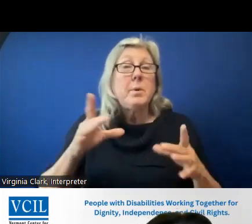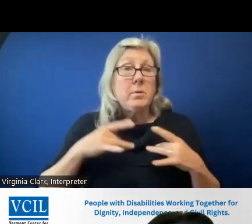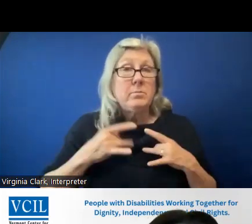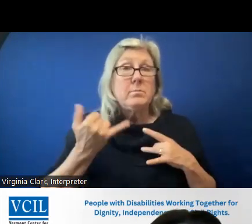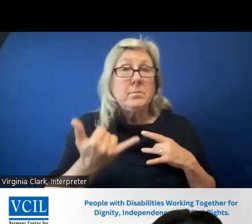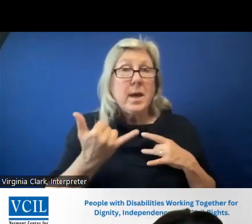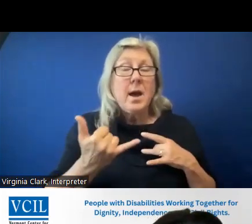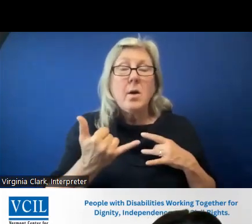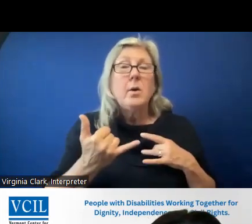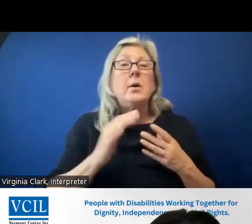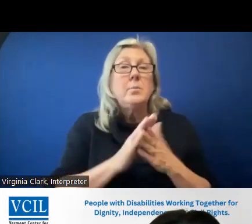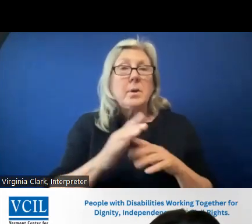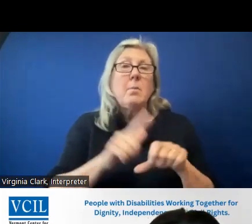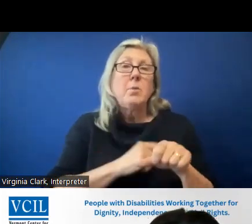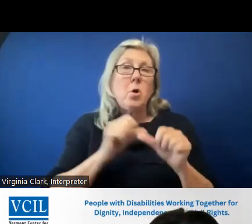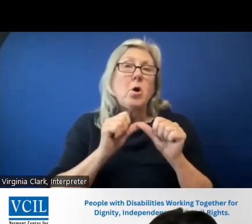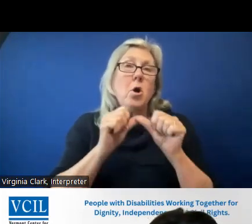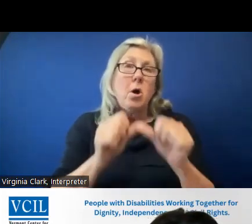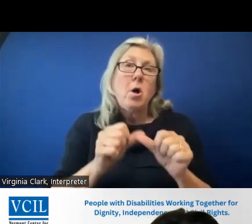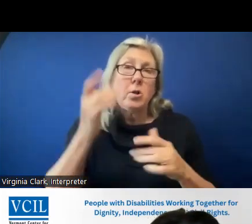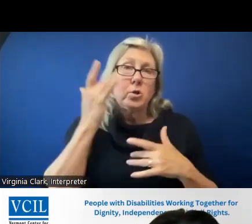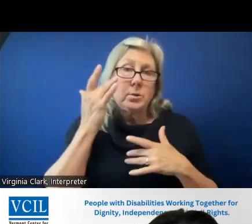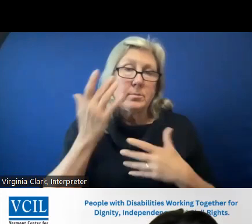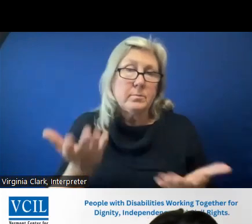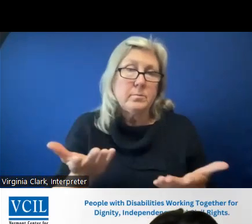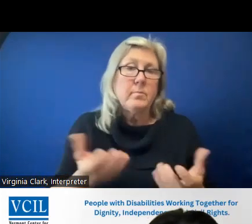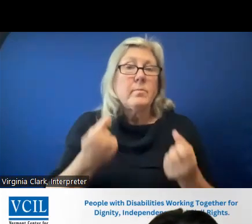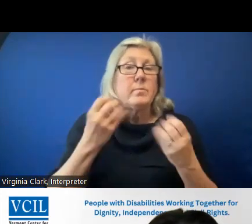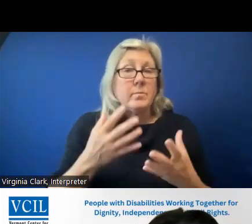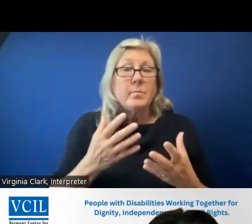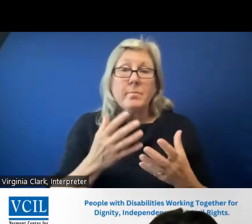suddenly navigating the realities of living with a disability, including interpersonal